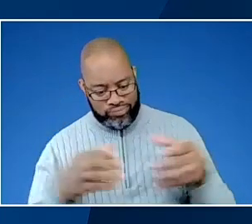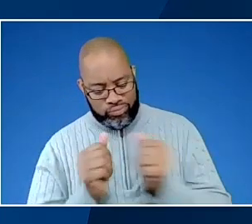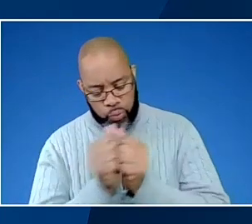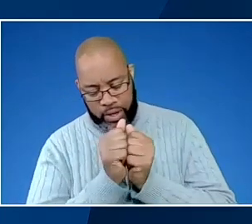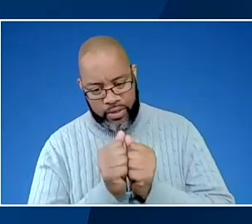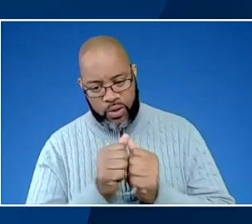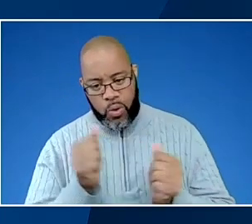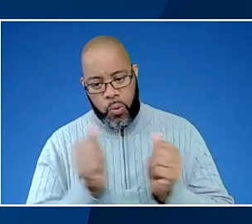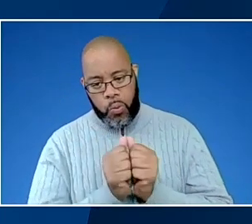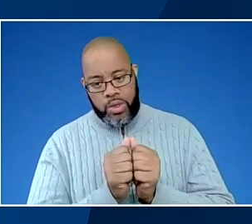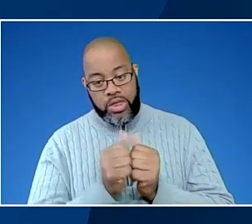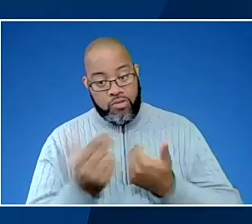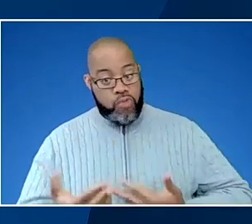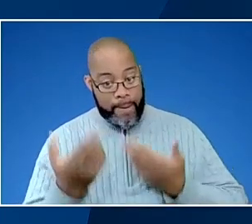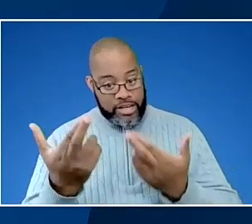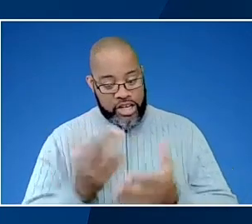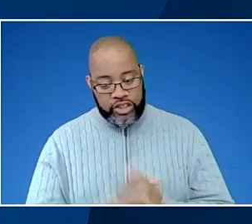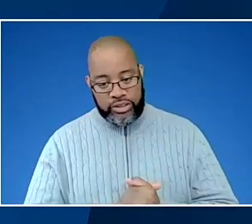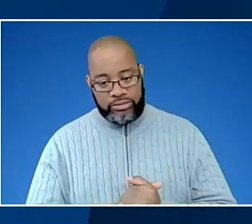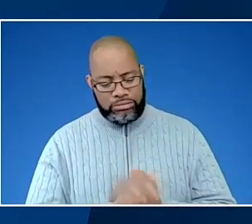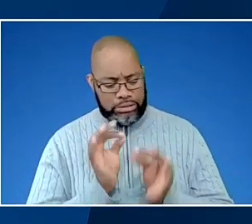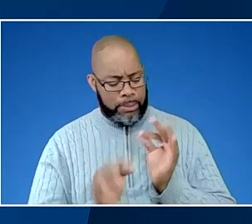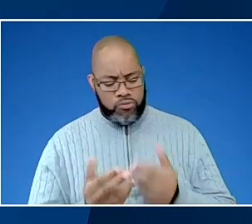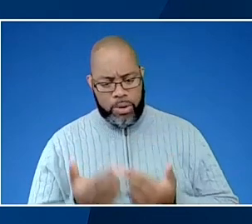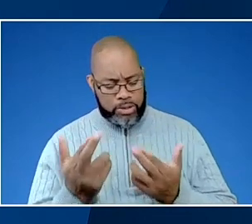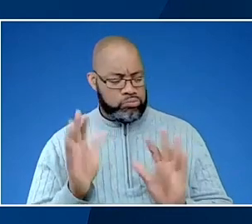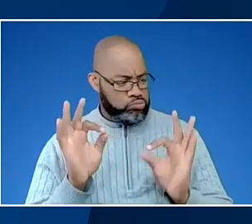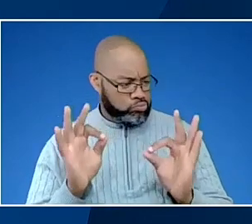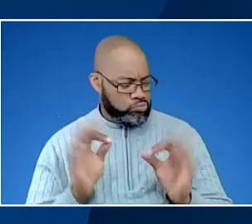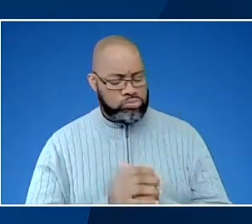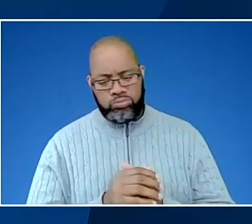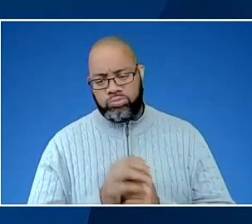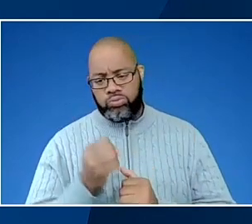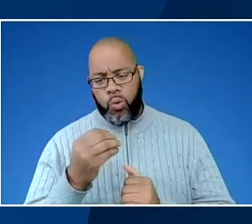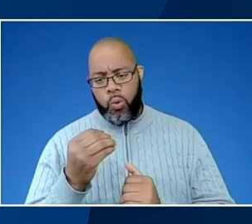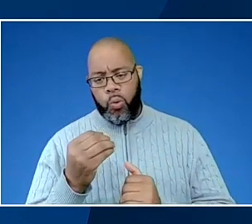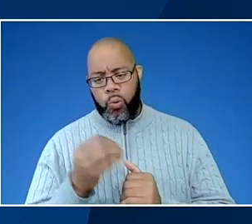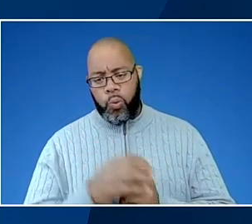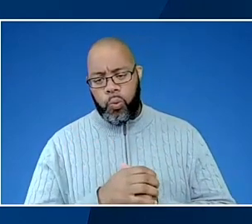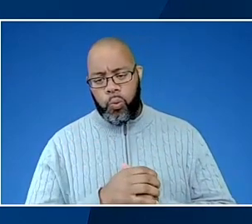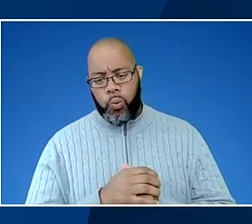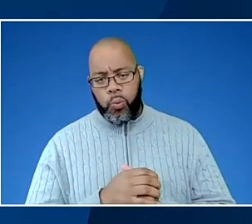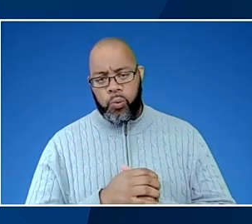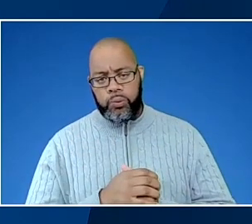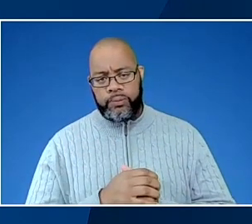recommendation, a single recommendation. So, for- you know, we still have some